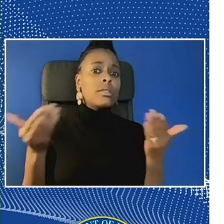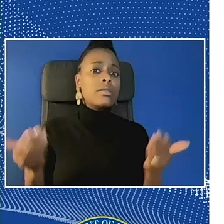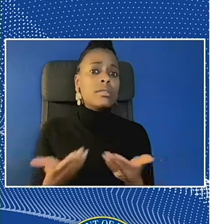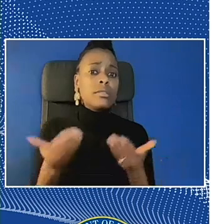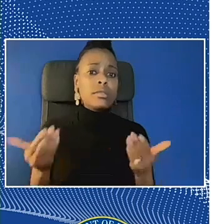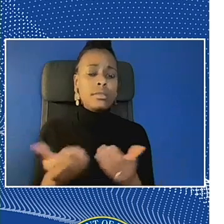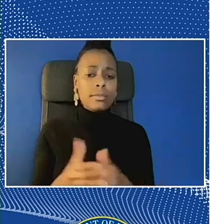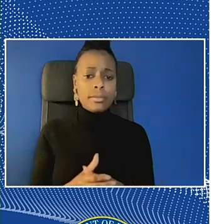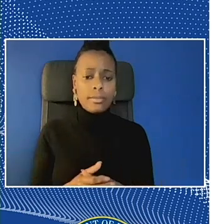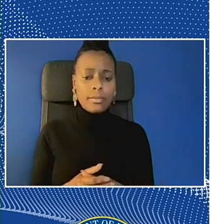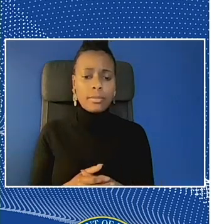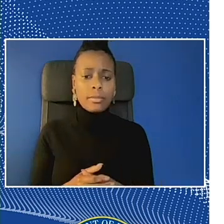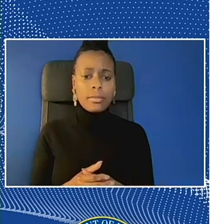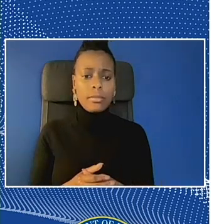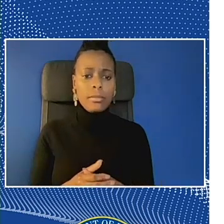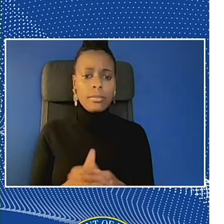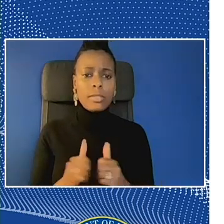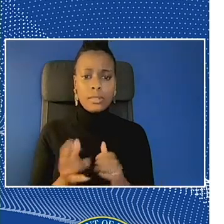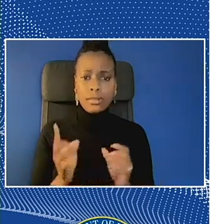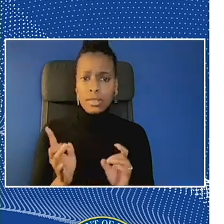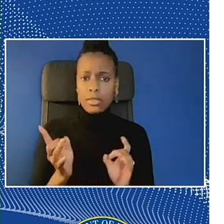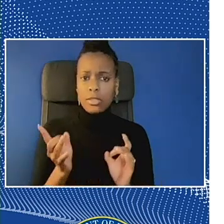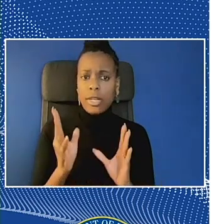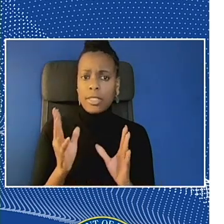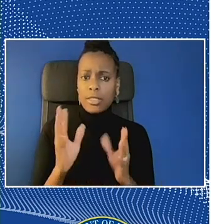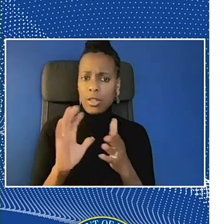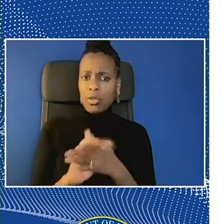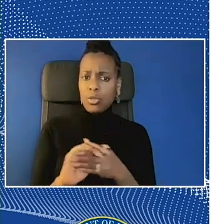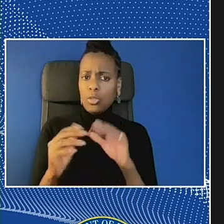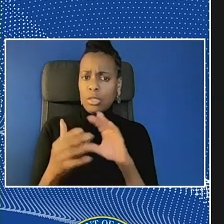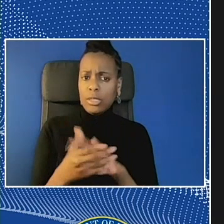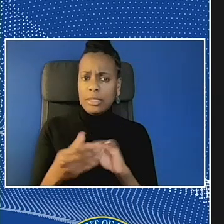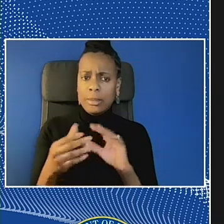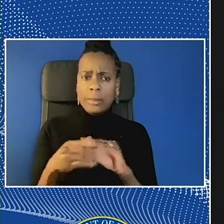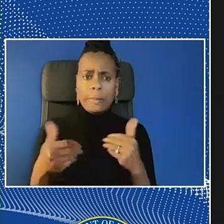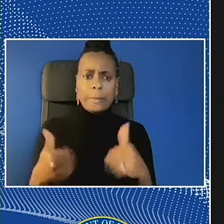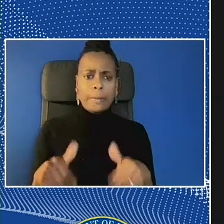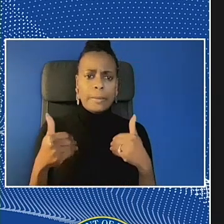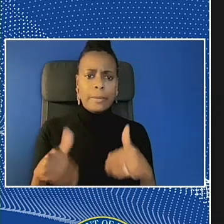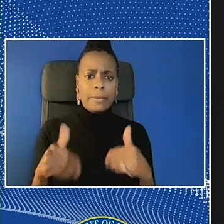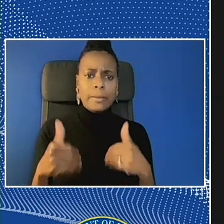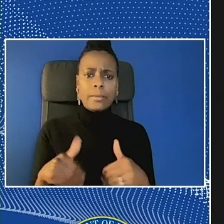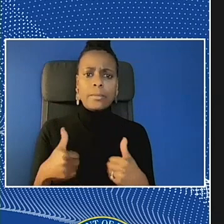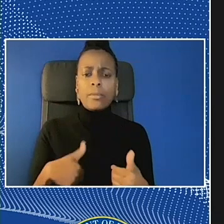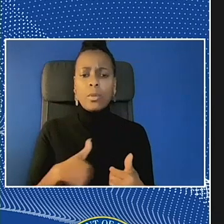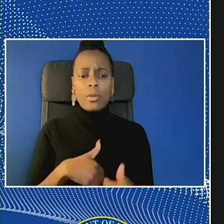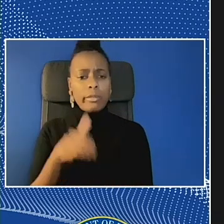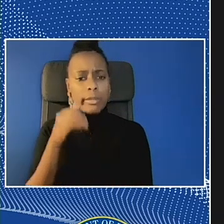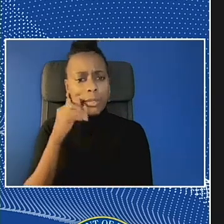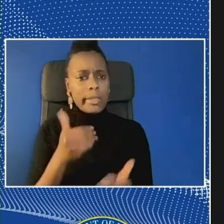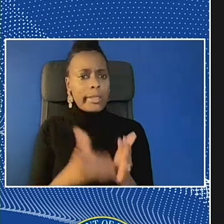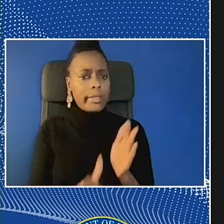tragic so many of the stories are that we've heard time and time again from, you